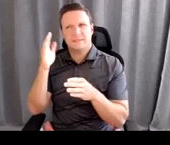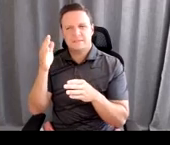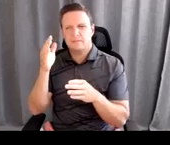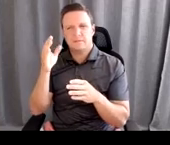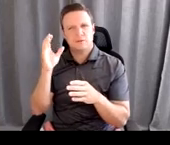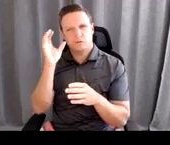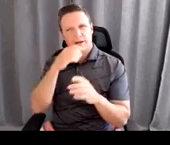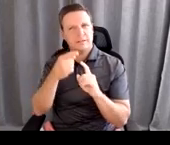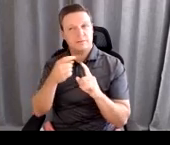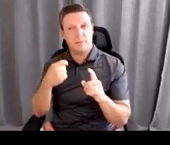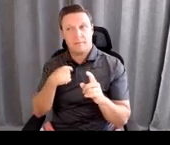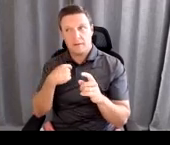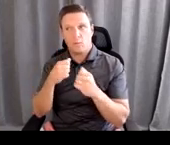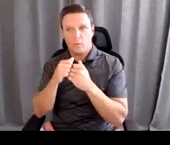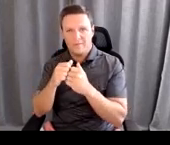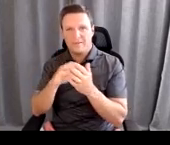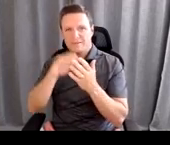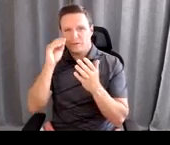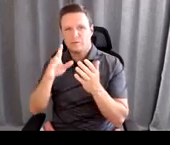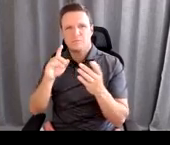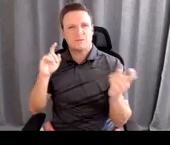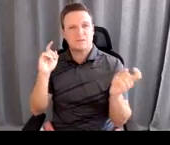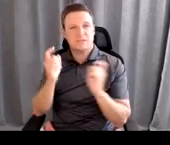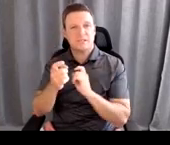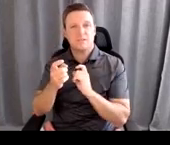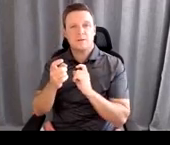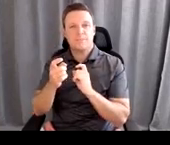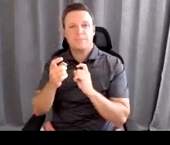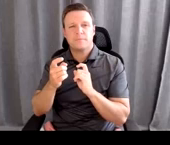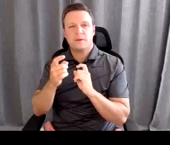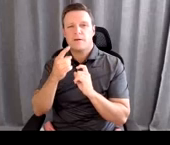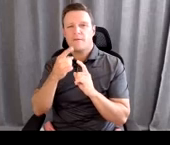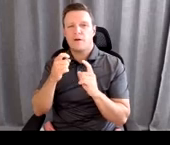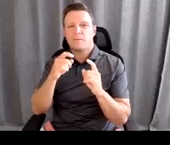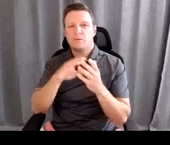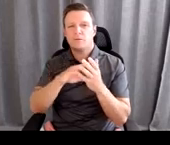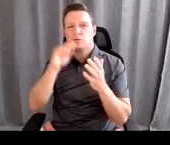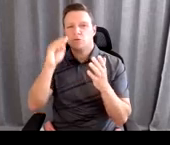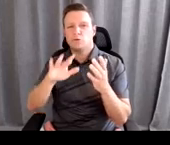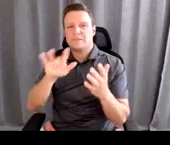with students, but we're shifting the service, learning from a student centered pedagogy to this equity based framework.